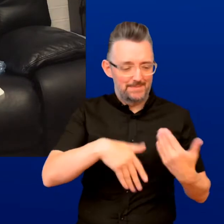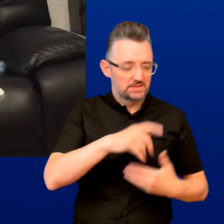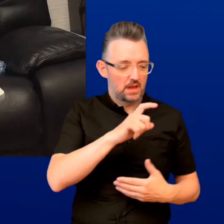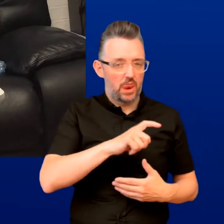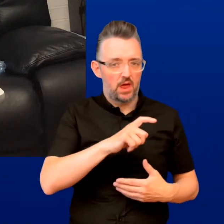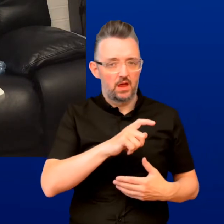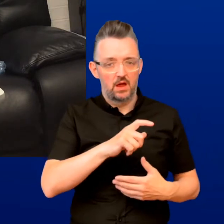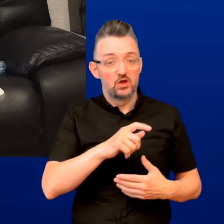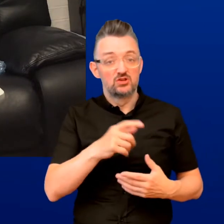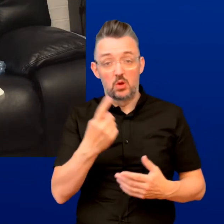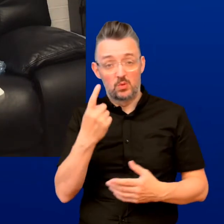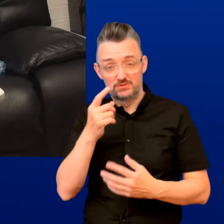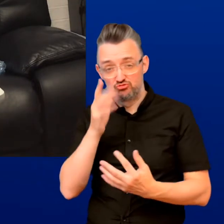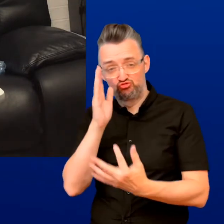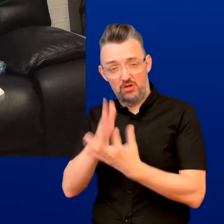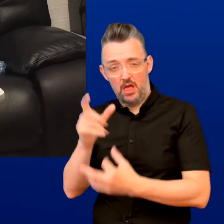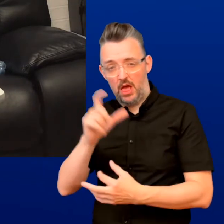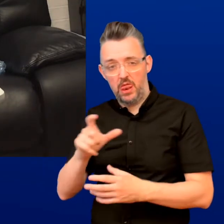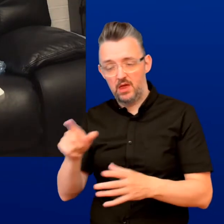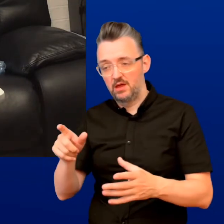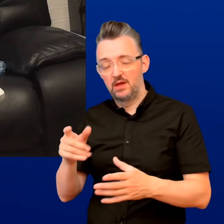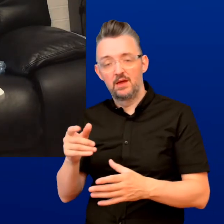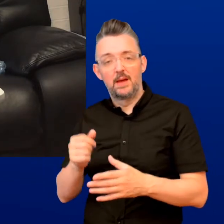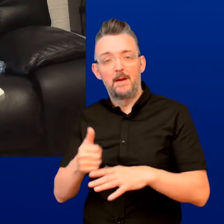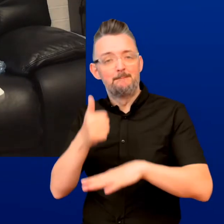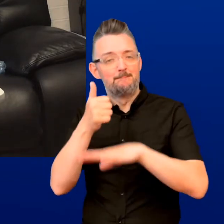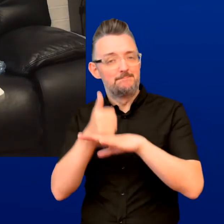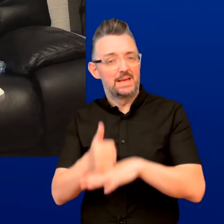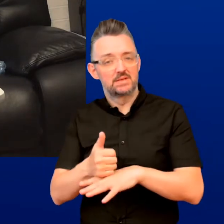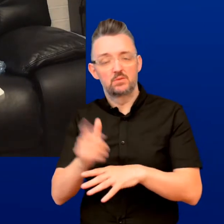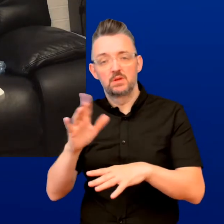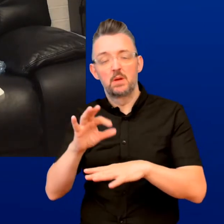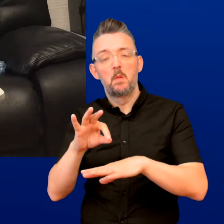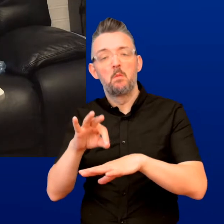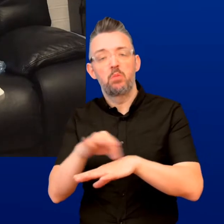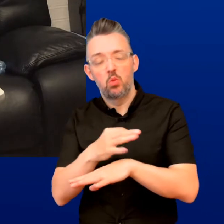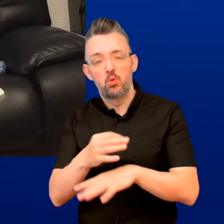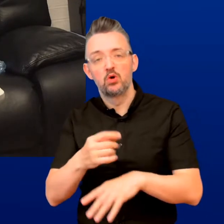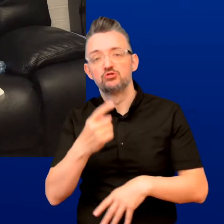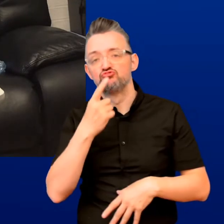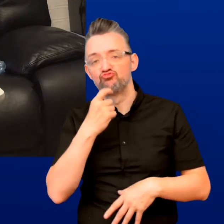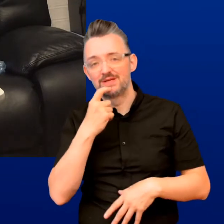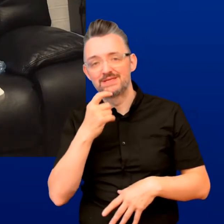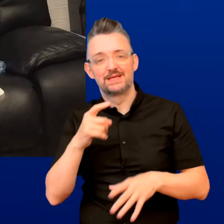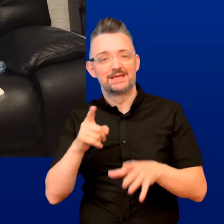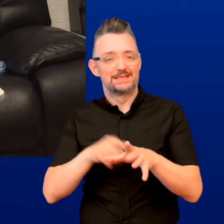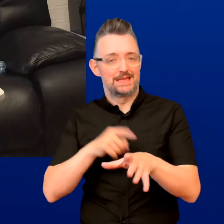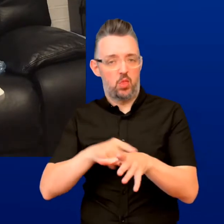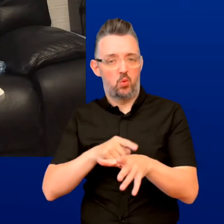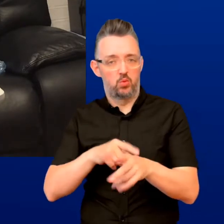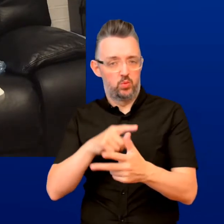another color so your basic primary colors are your blue, your red and your yellow.